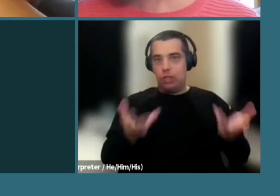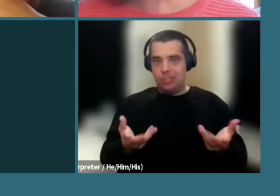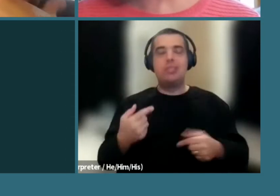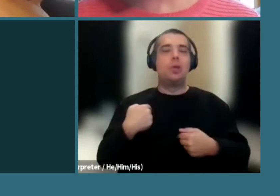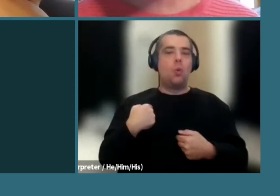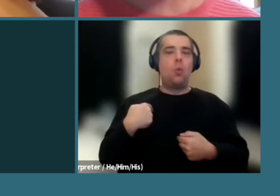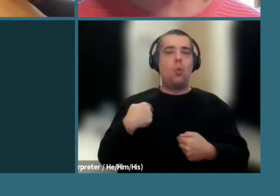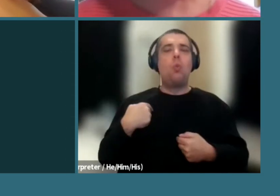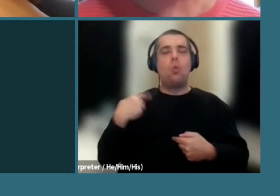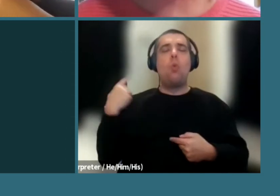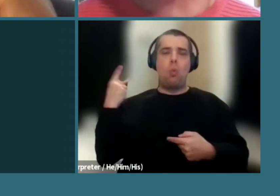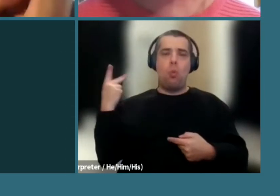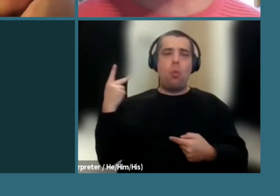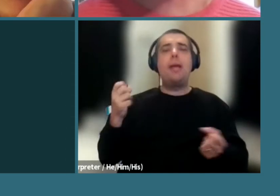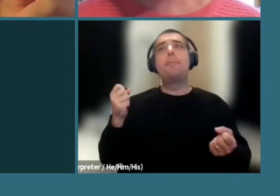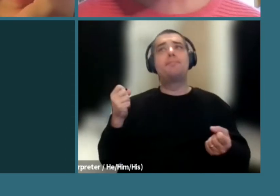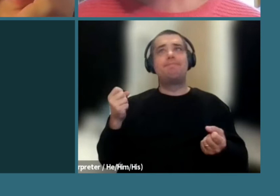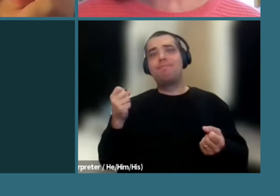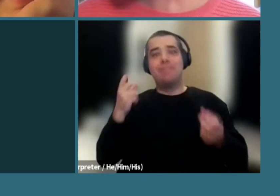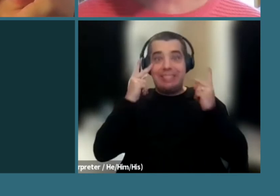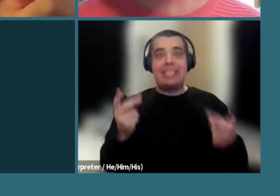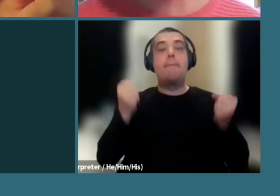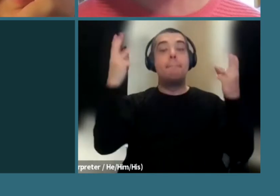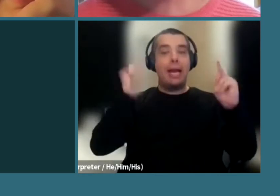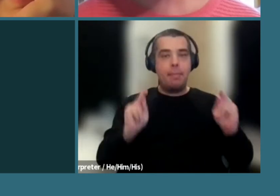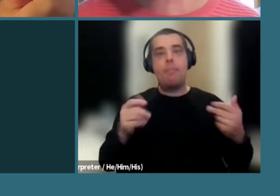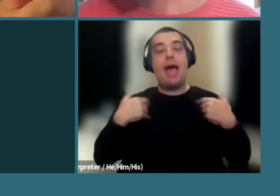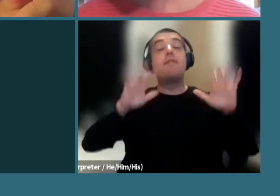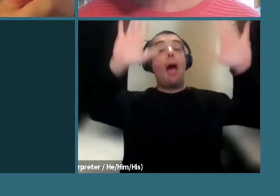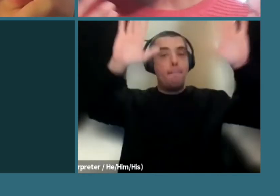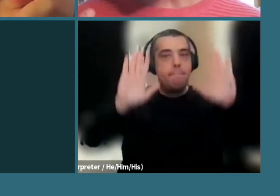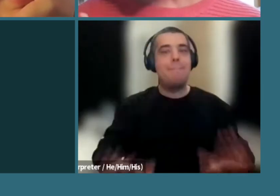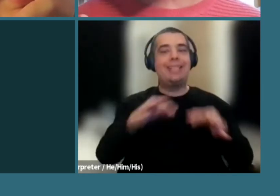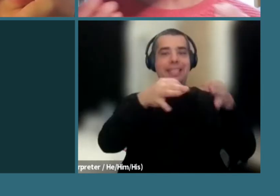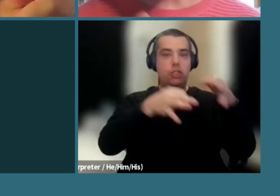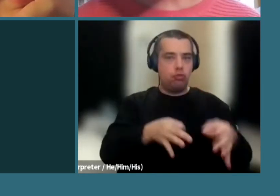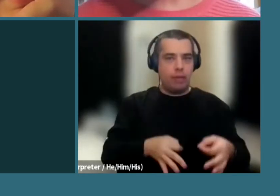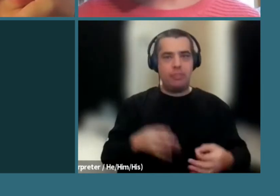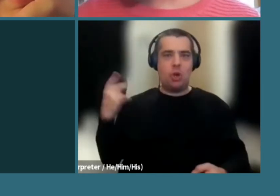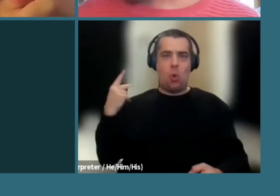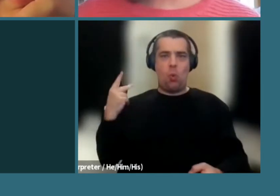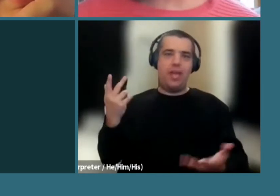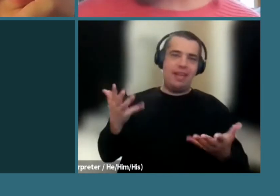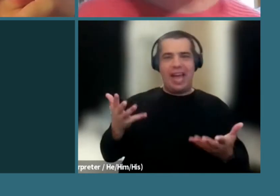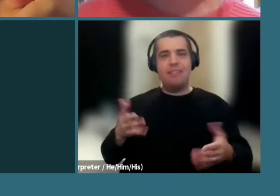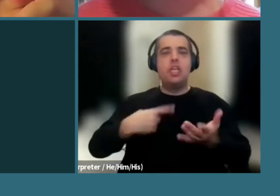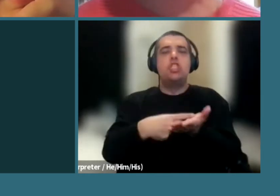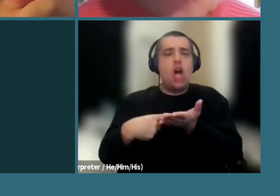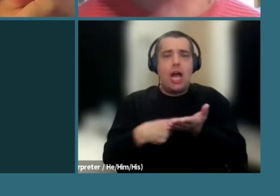We find that so many people have amazing descriptions, and we can talk about it and we practice it.